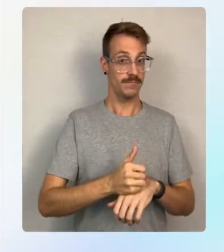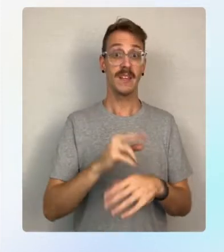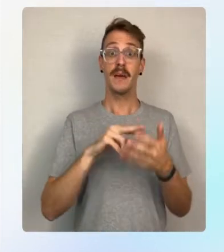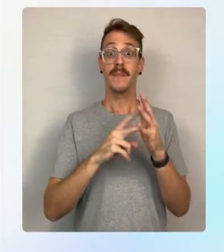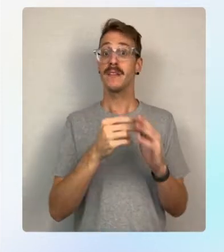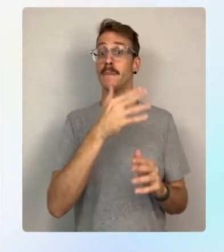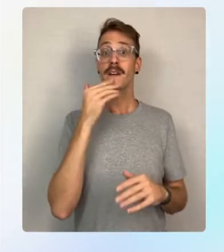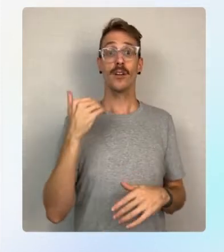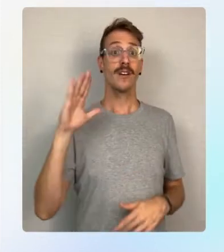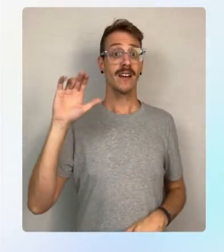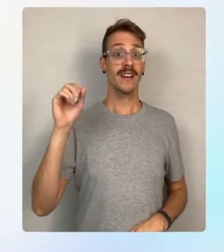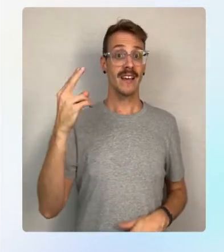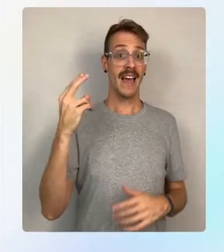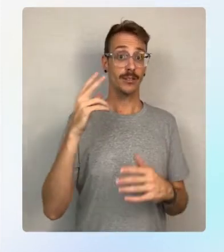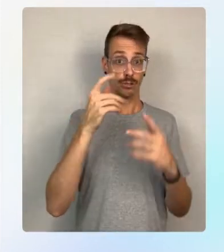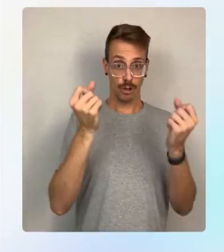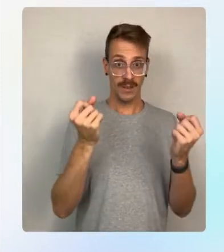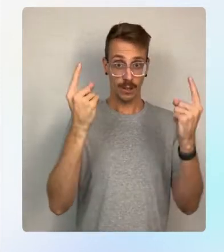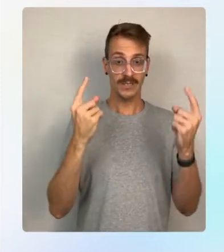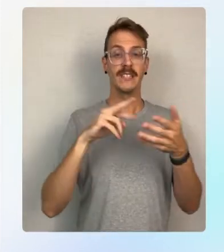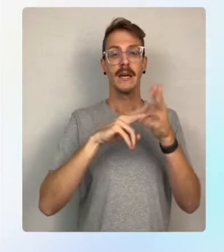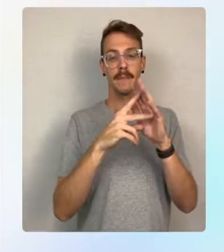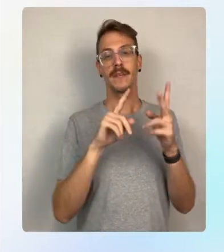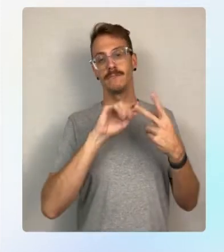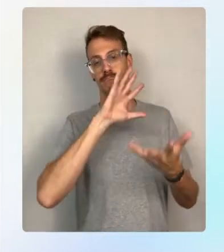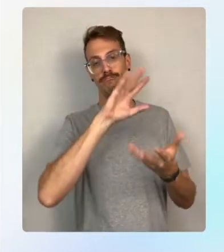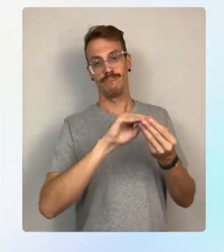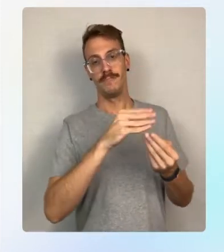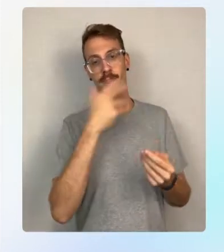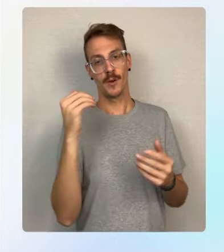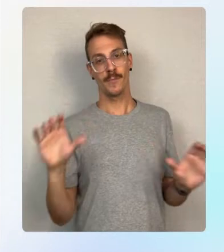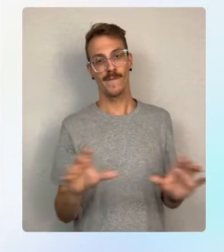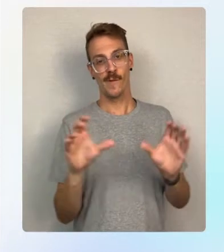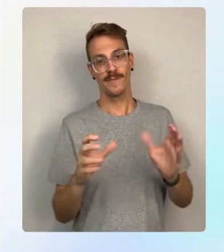This results in a better cache coherency which results in a better performance.